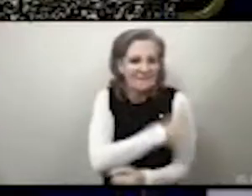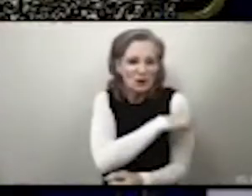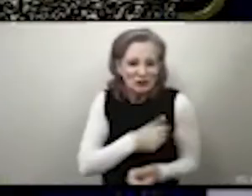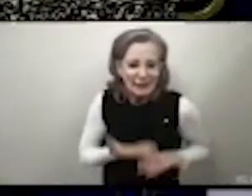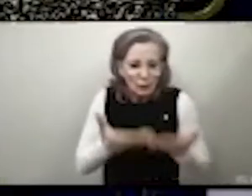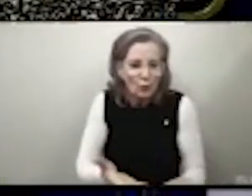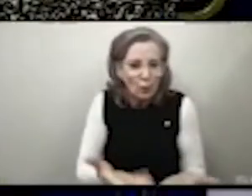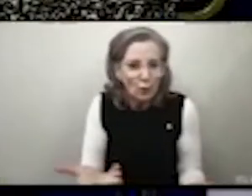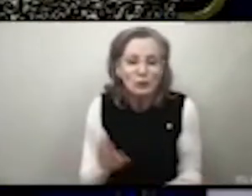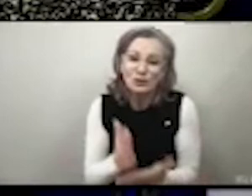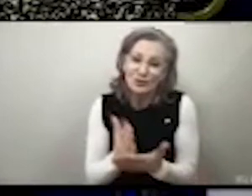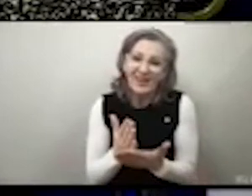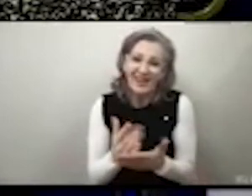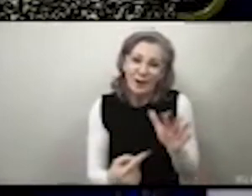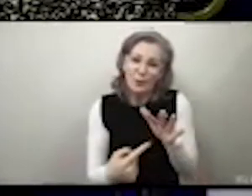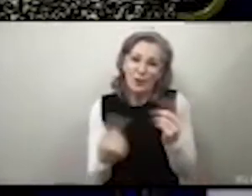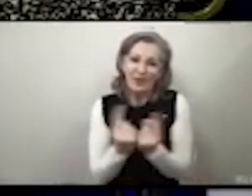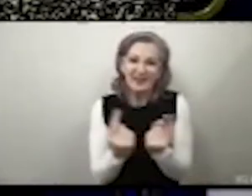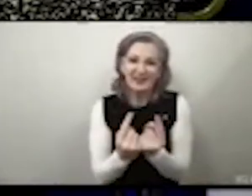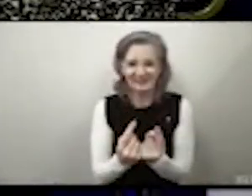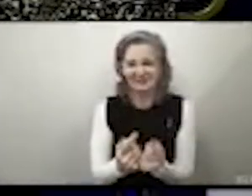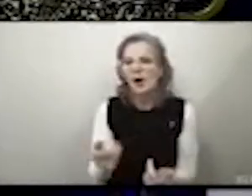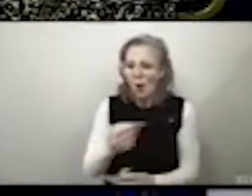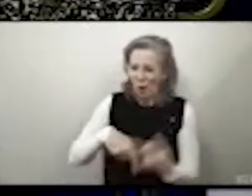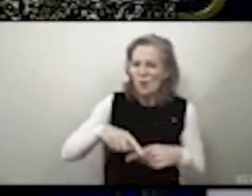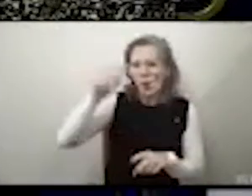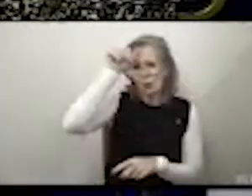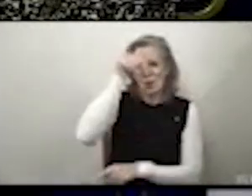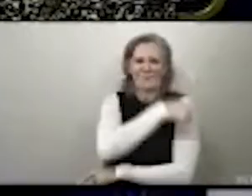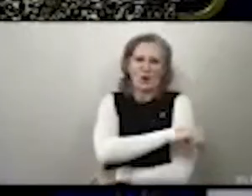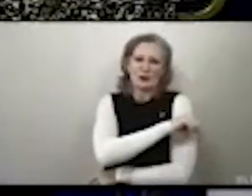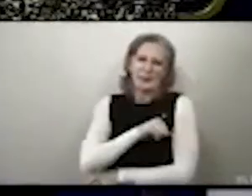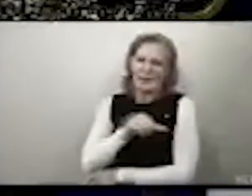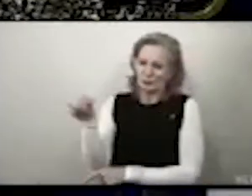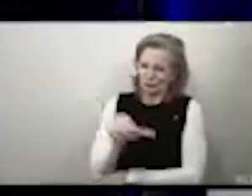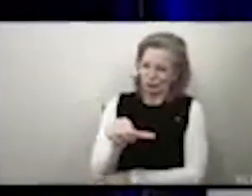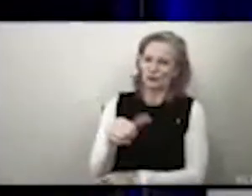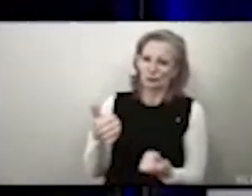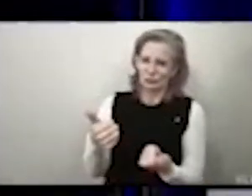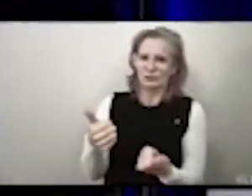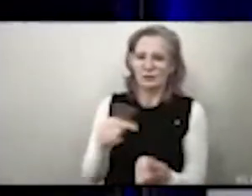in school, I did a first aid course, a BBC thing for being sent to dangerous places. I realised I hadn't done one since